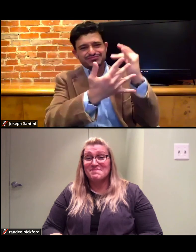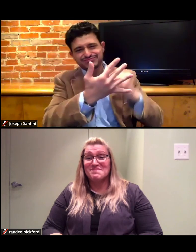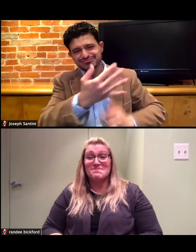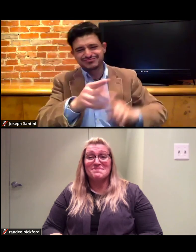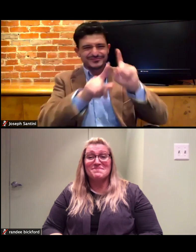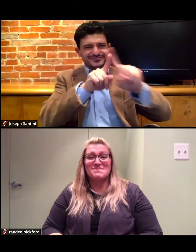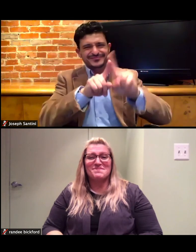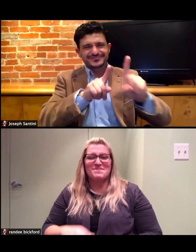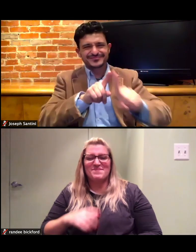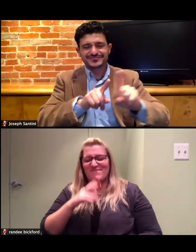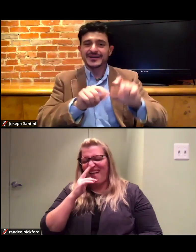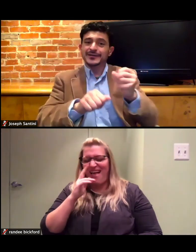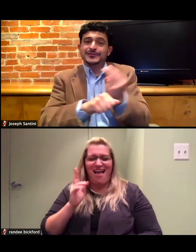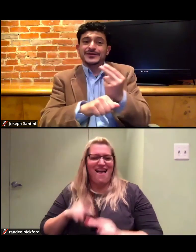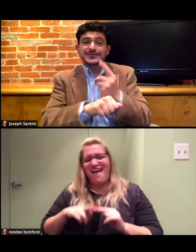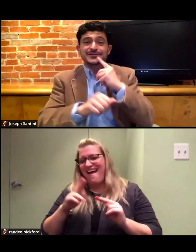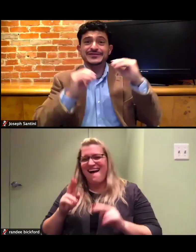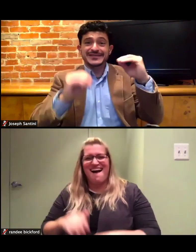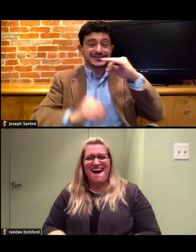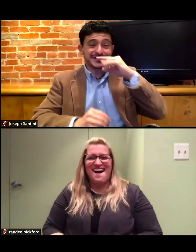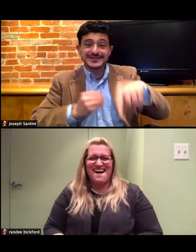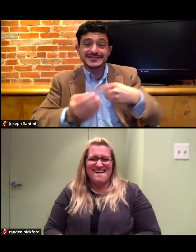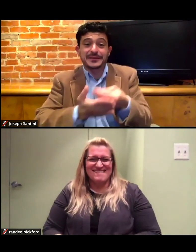There are also online games and apps to teach kids about money